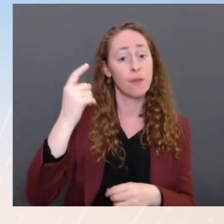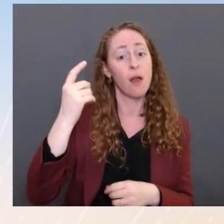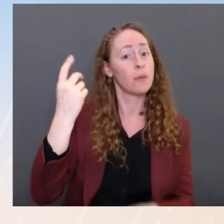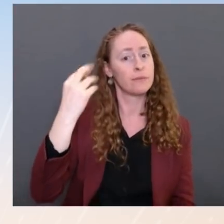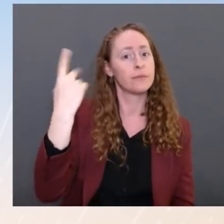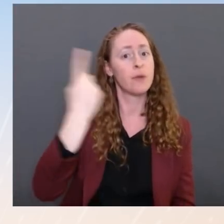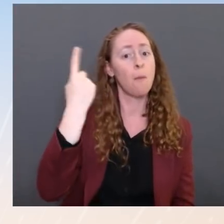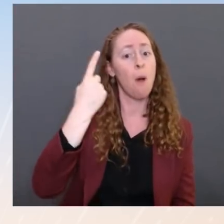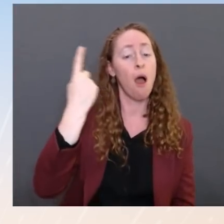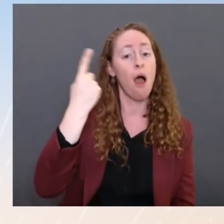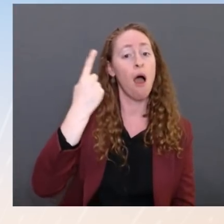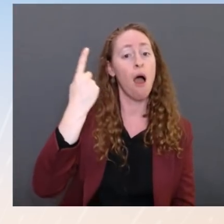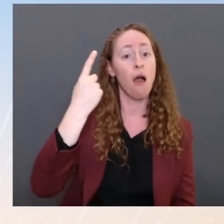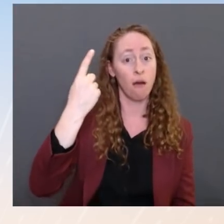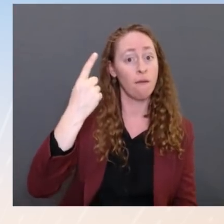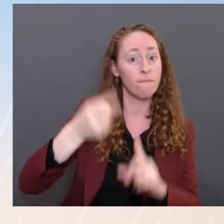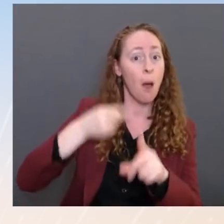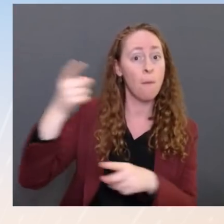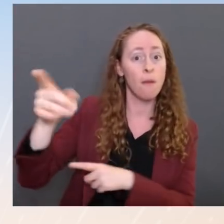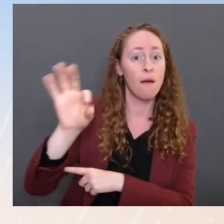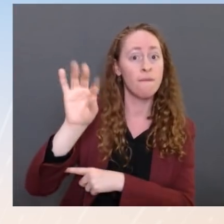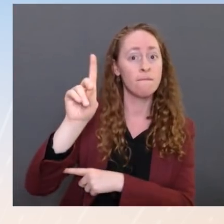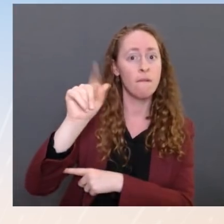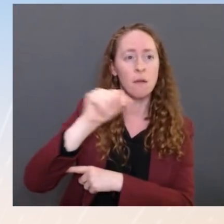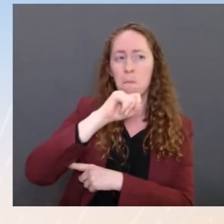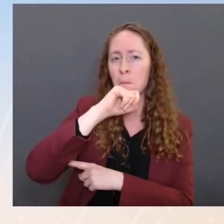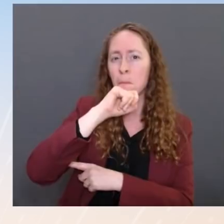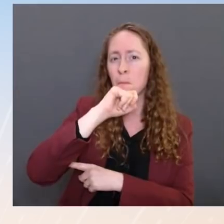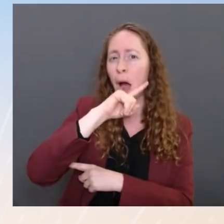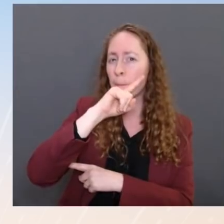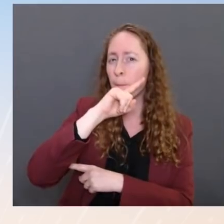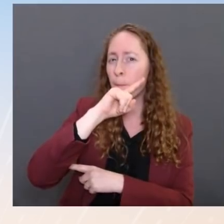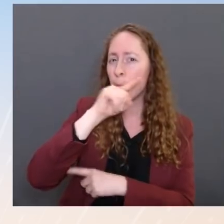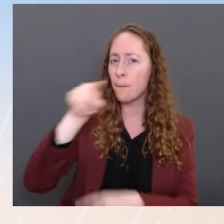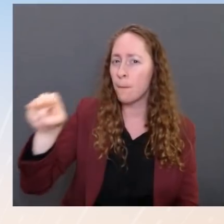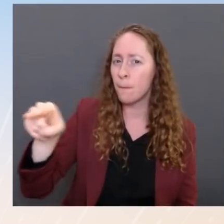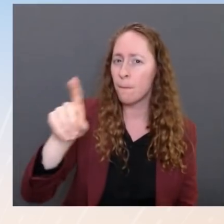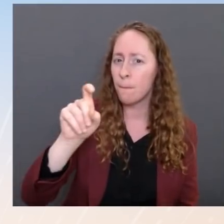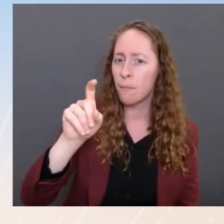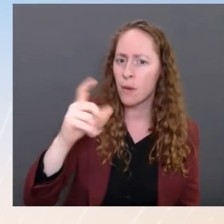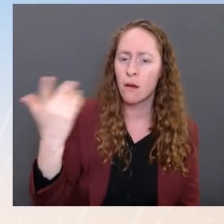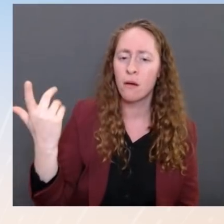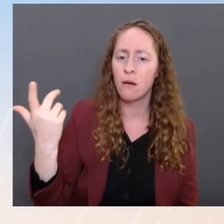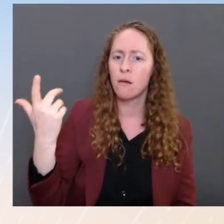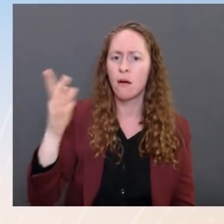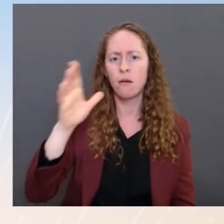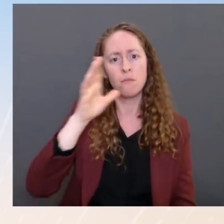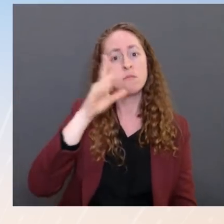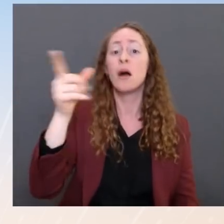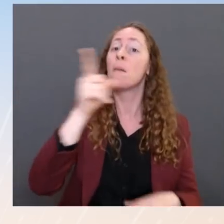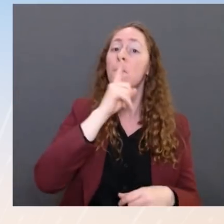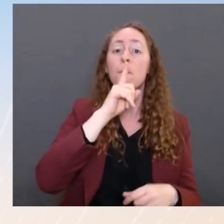but they didn't interview that whistleblower until December. The inspection was until January 31st. The recall happened February 17th.